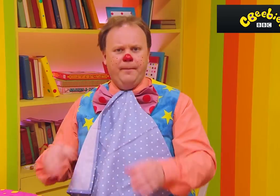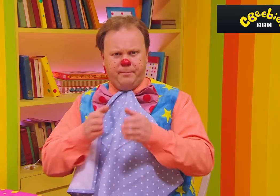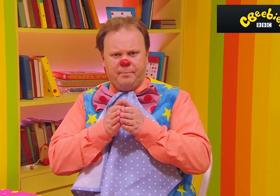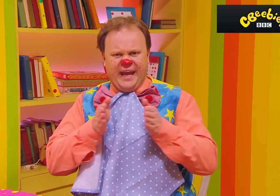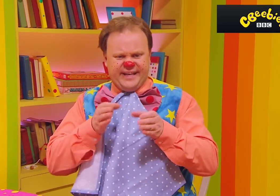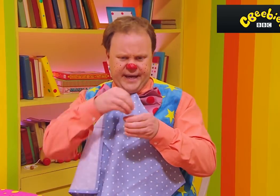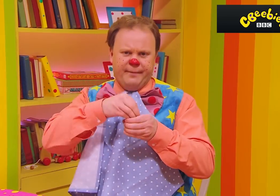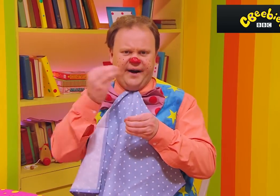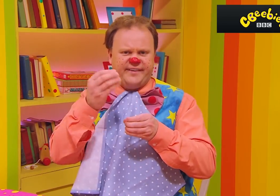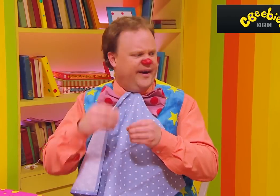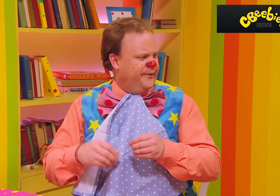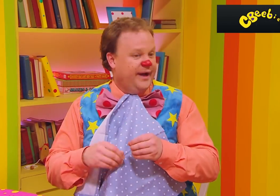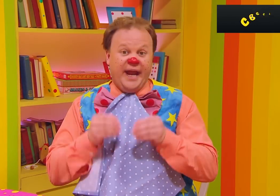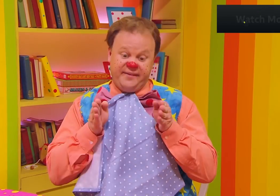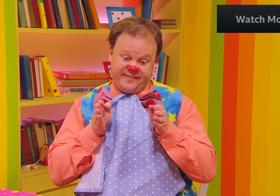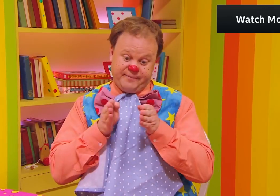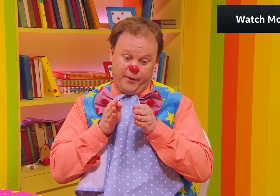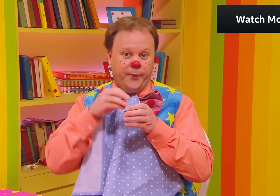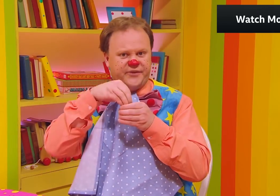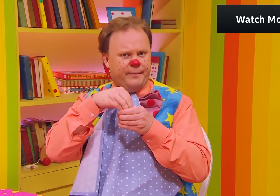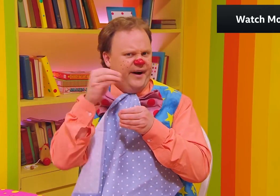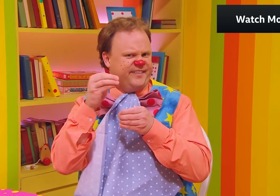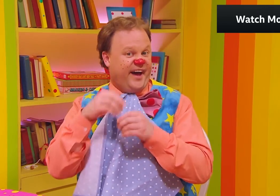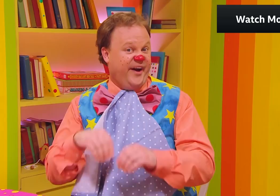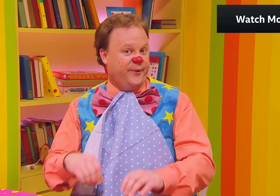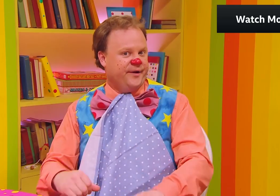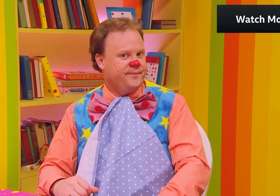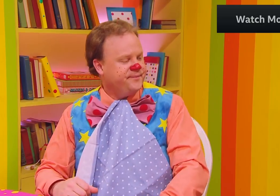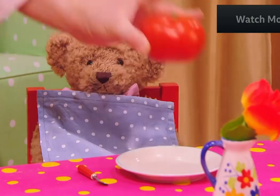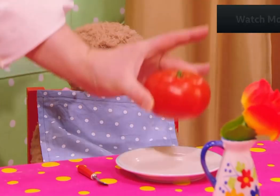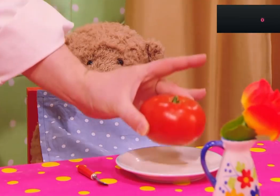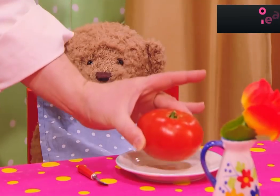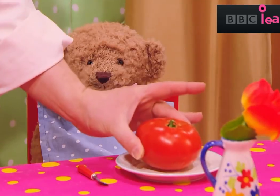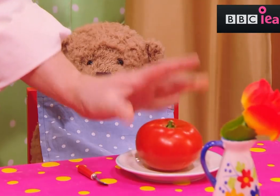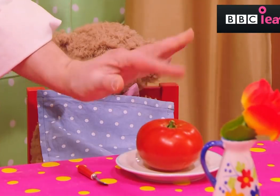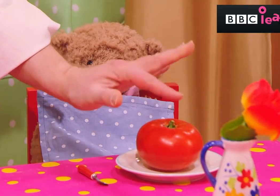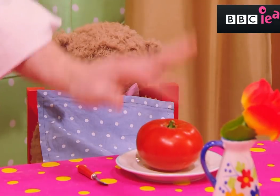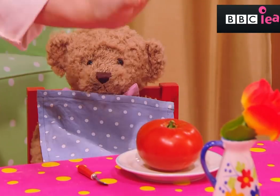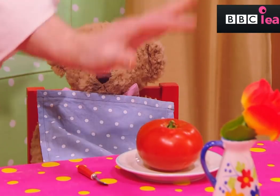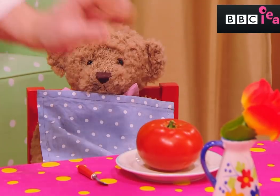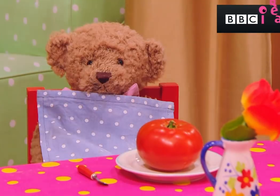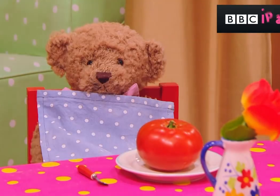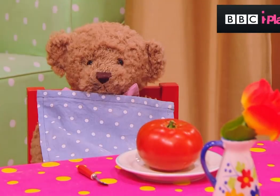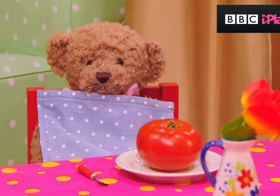a big tomato and a small tomato miss your tumble dad this is for you